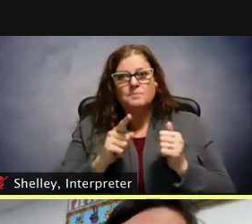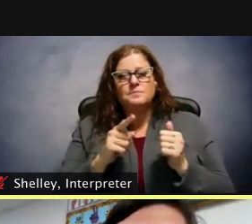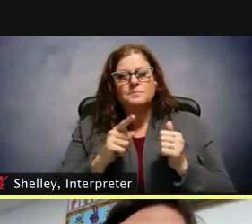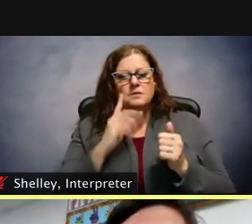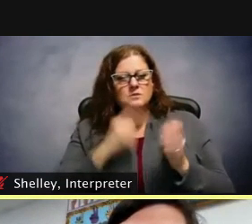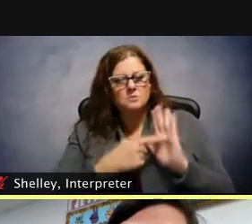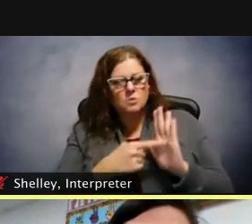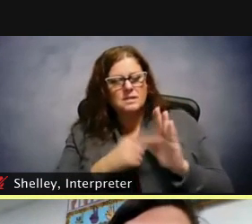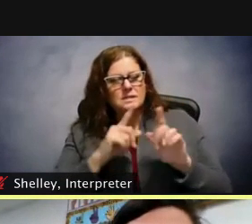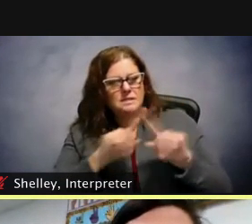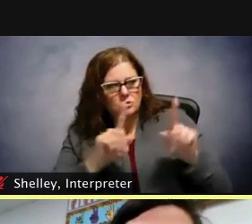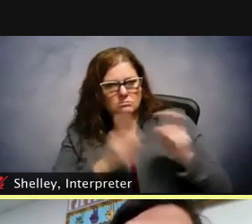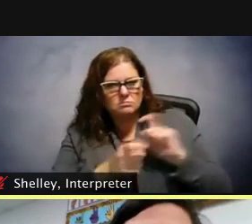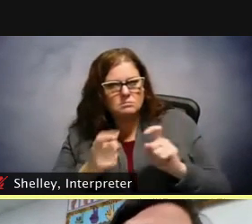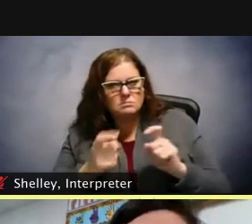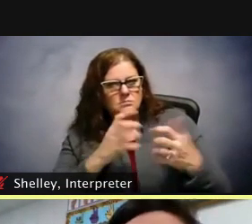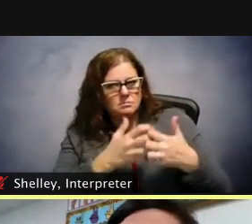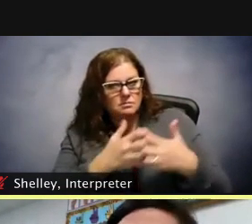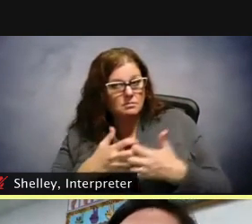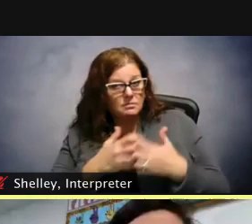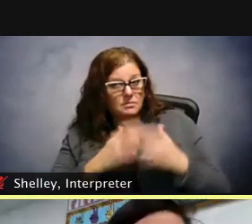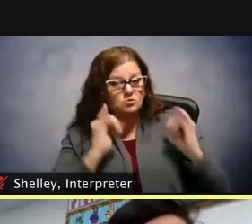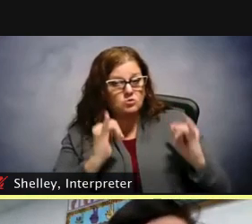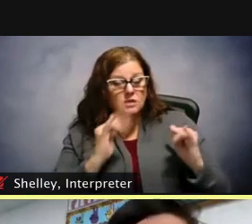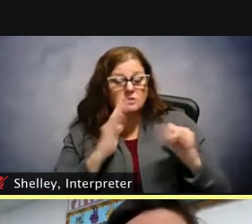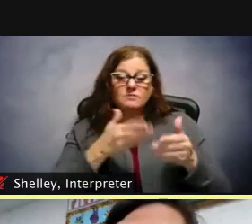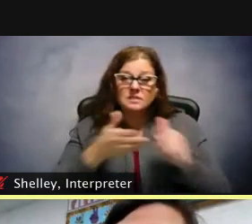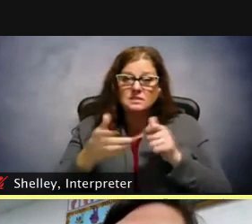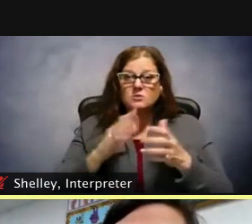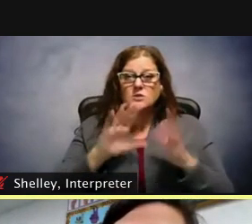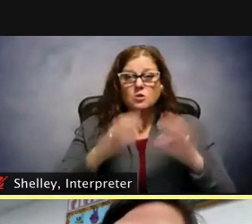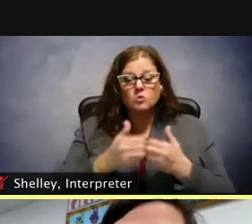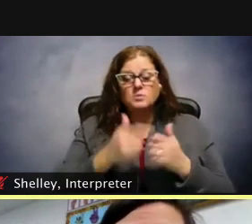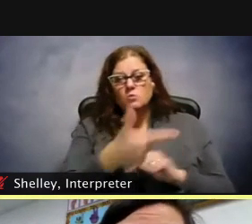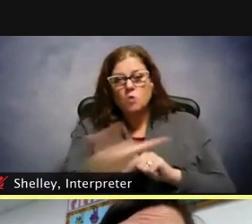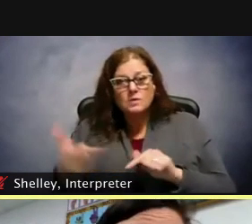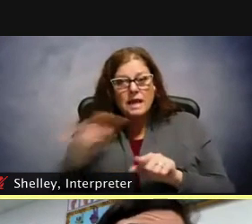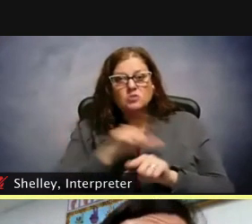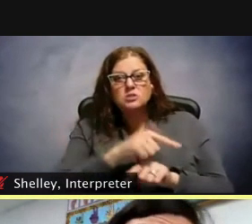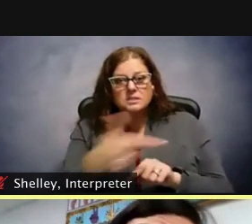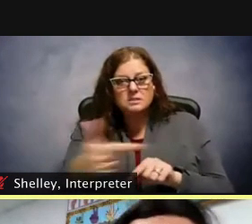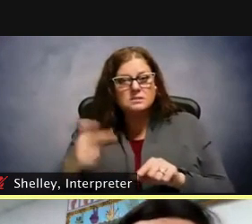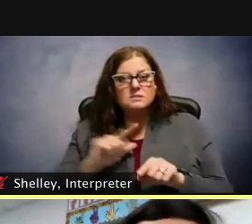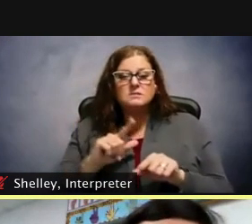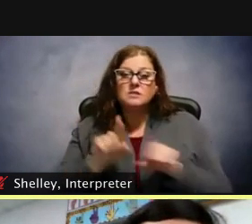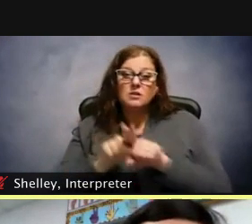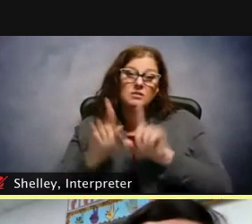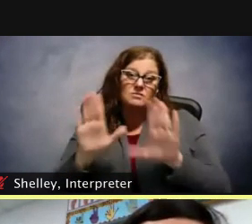and helping to facilitate groups and rotations. And it was also a fantastic exposure for the